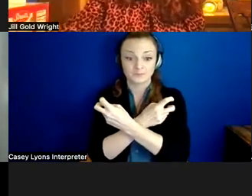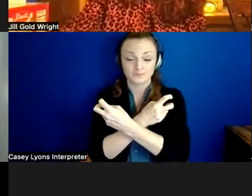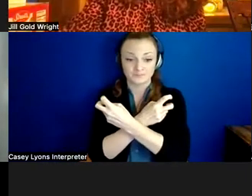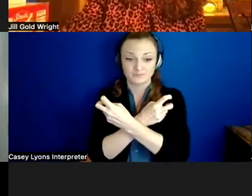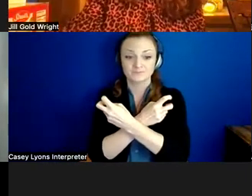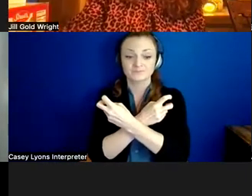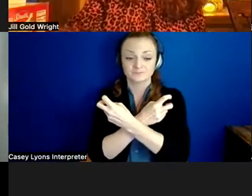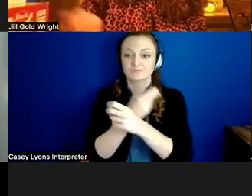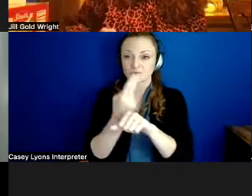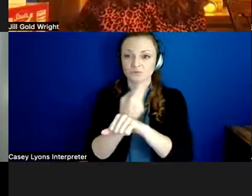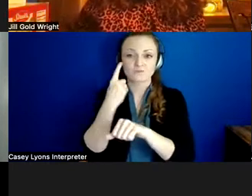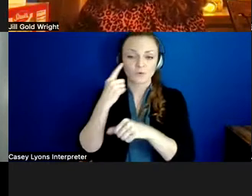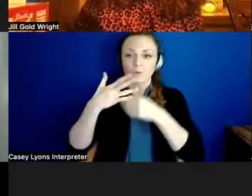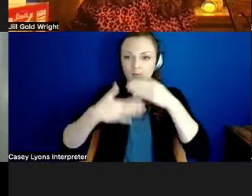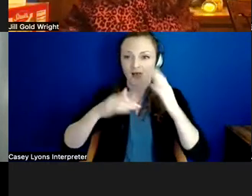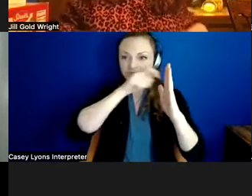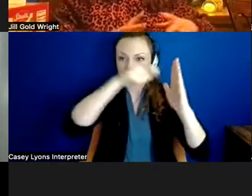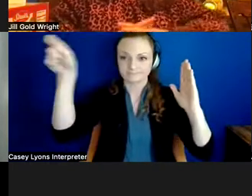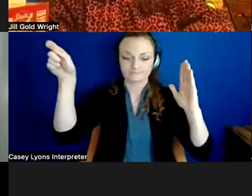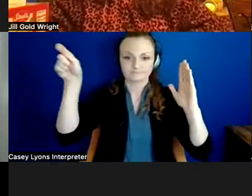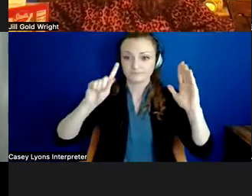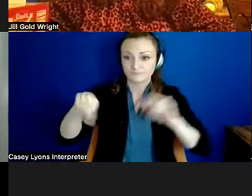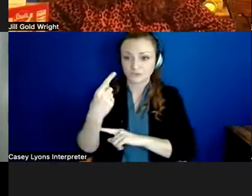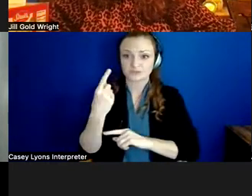blood. 19:30:42 It just a bone, or is it? Start with